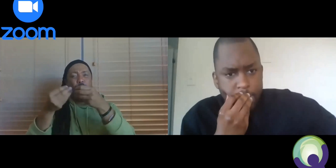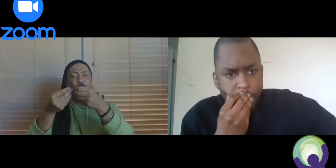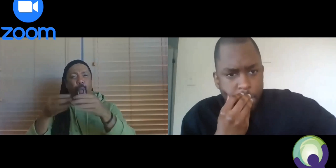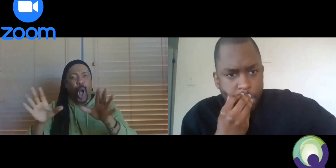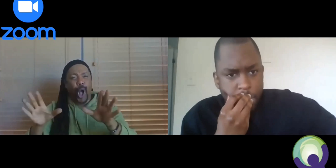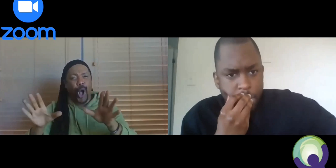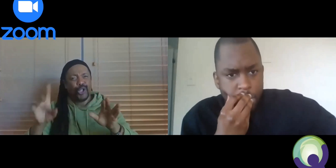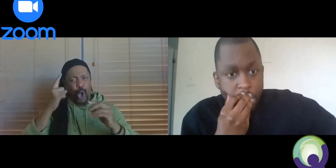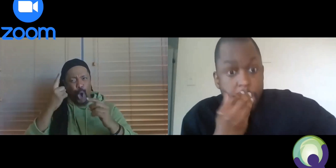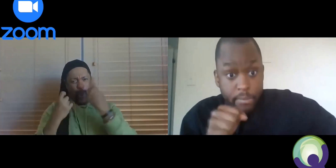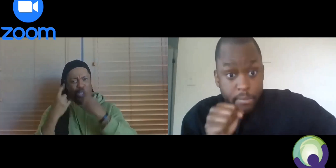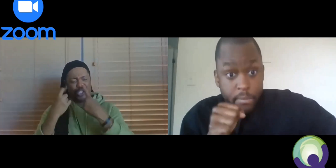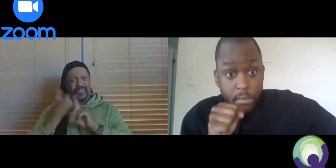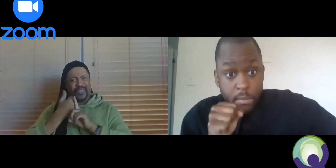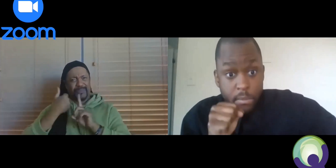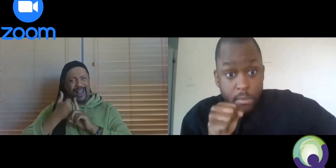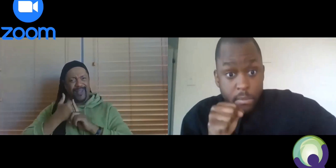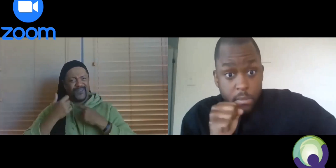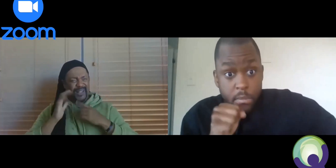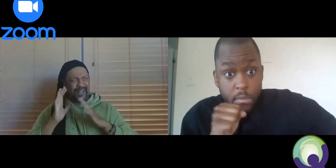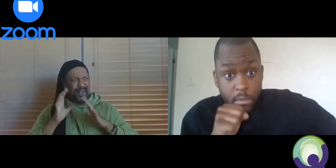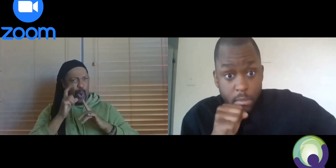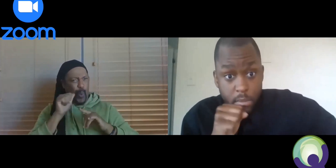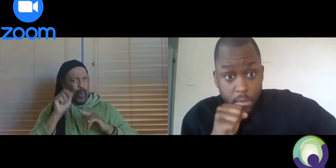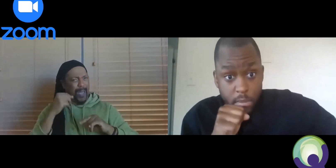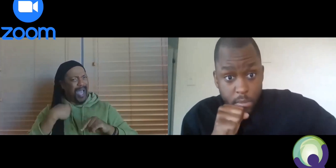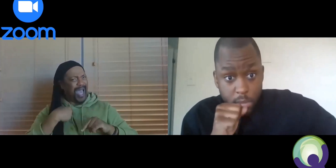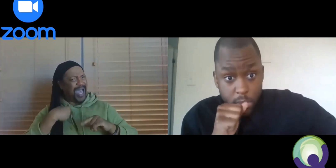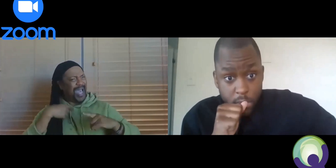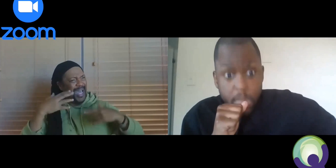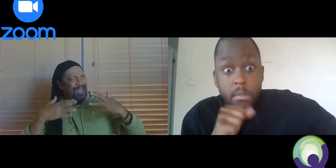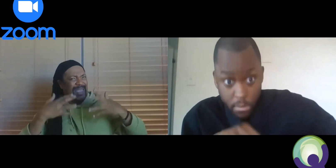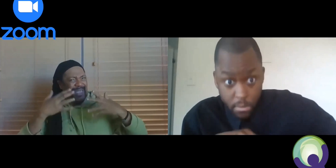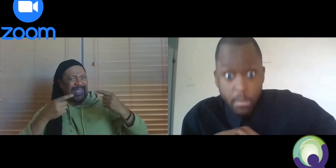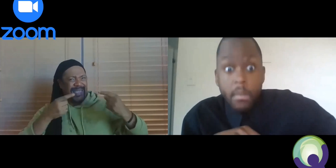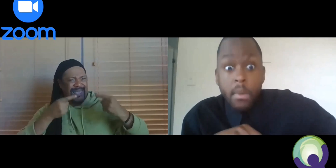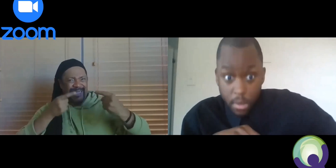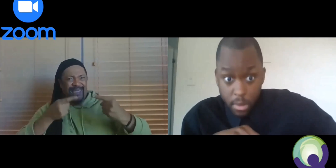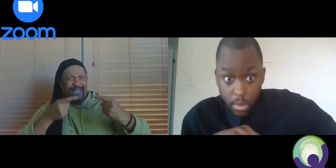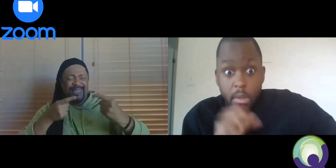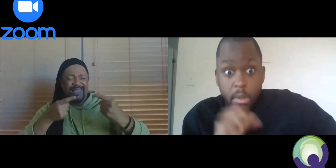on in life they get lost and question themselves wanting to know “who am I?” and they struggle.